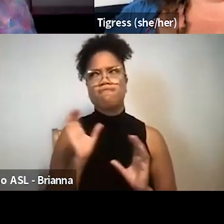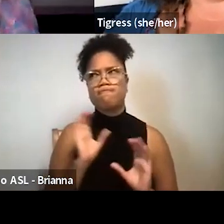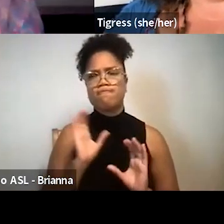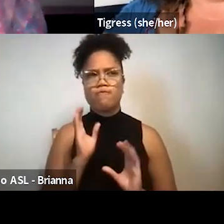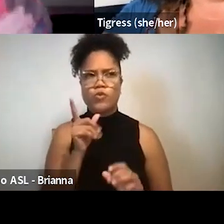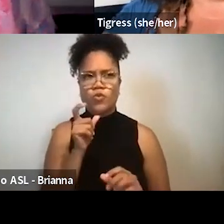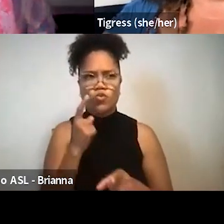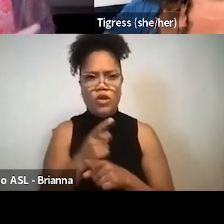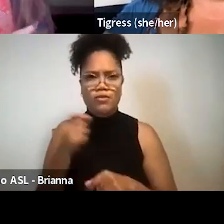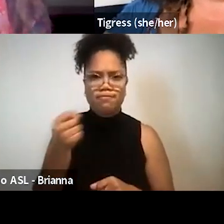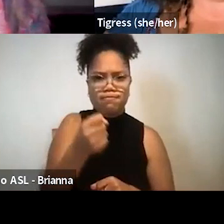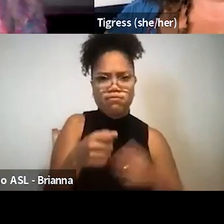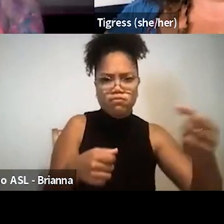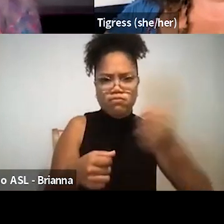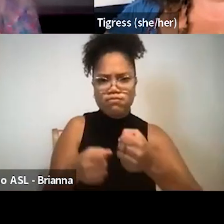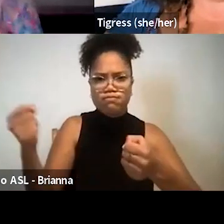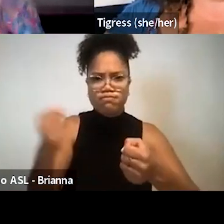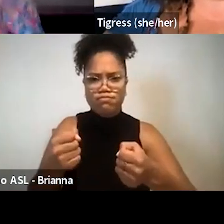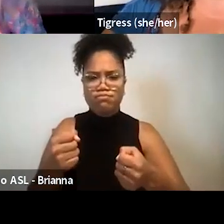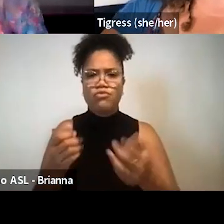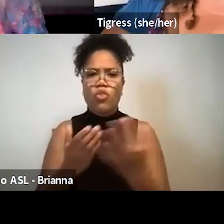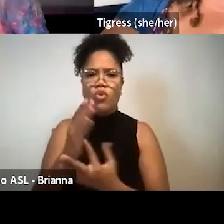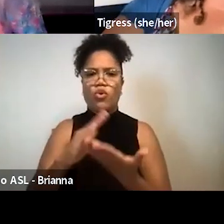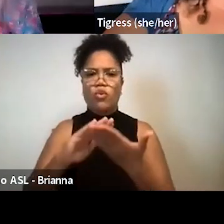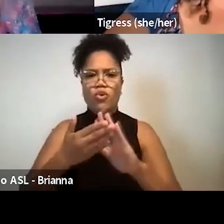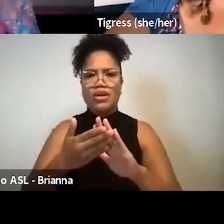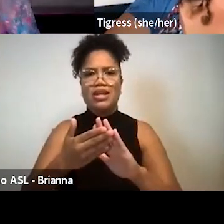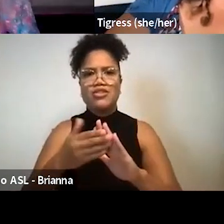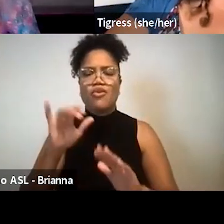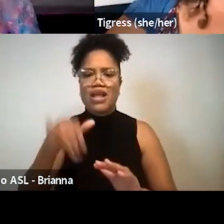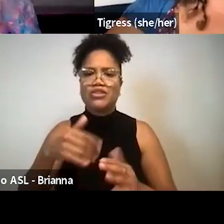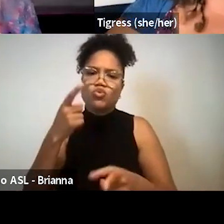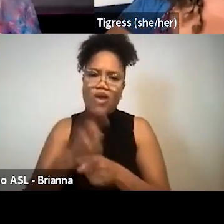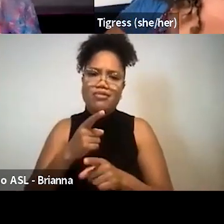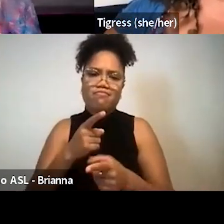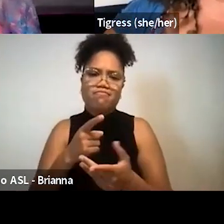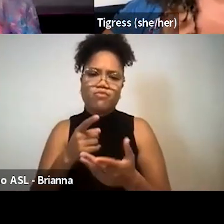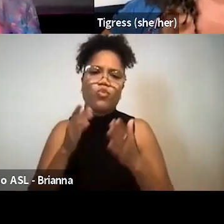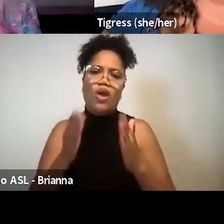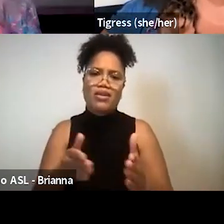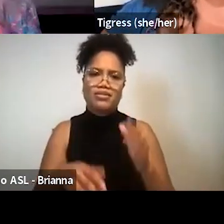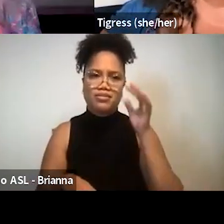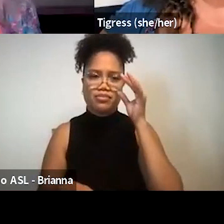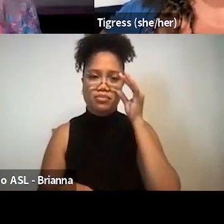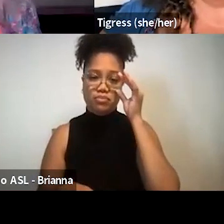but very much going through the community, which I think has also helped us. And I'll I'll just add on to that.